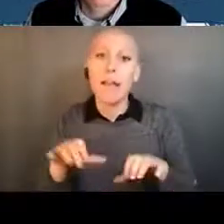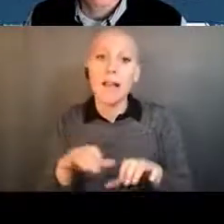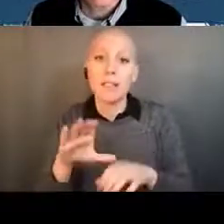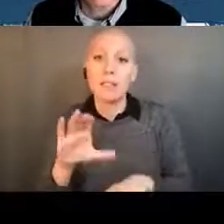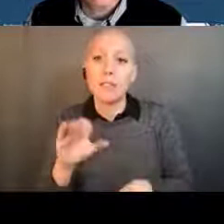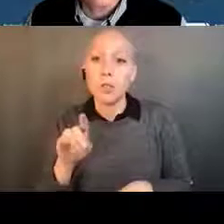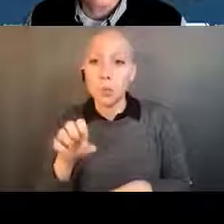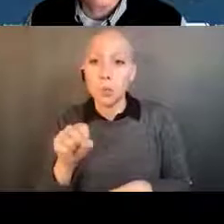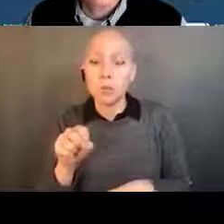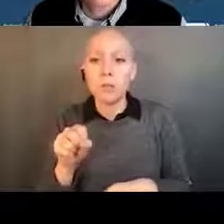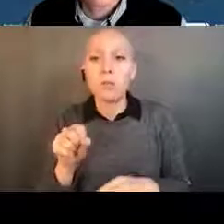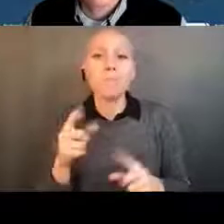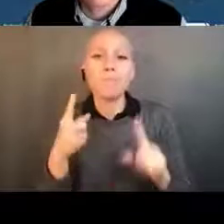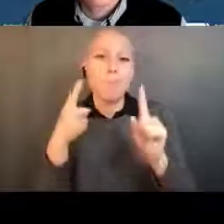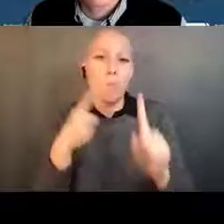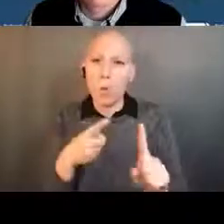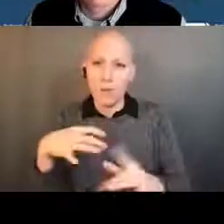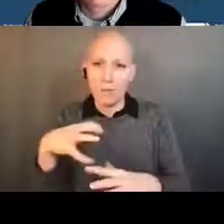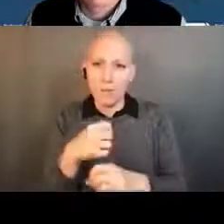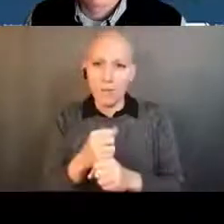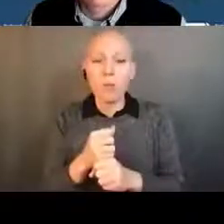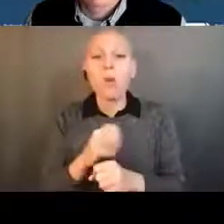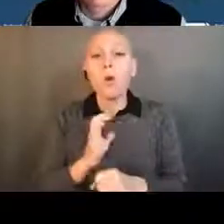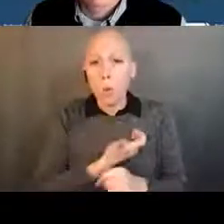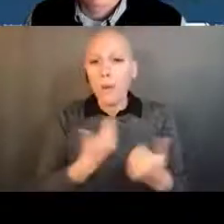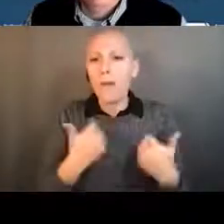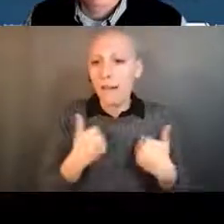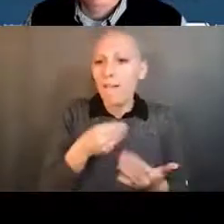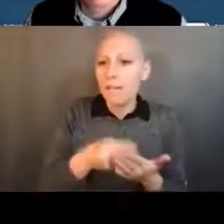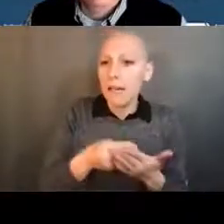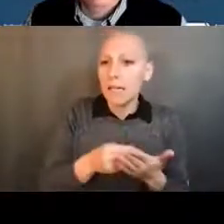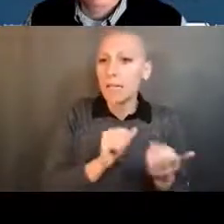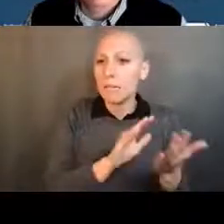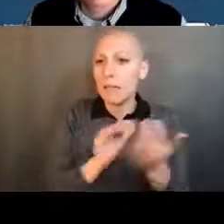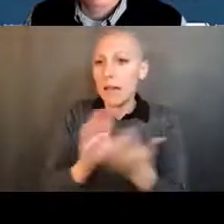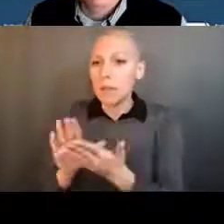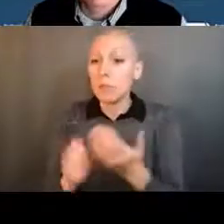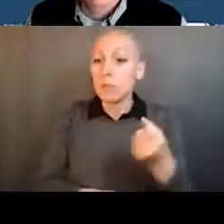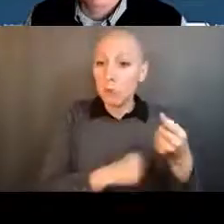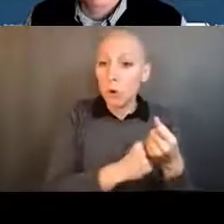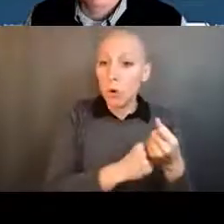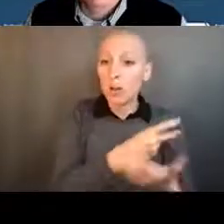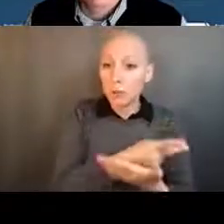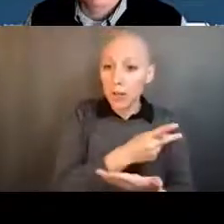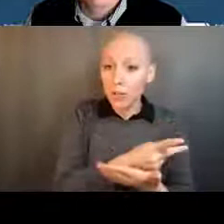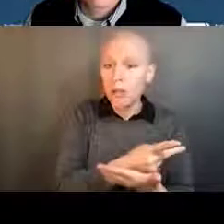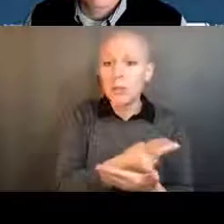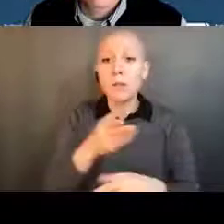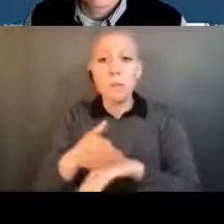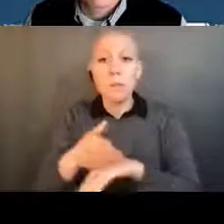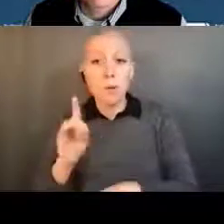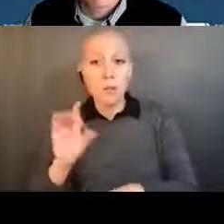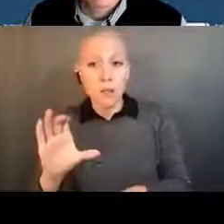that we have funding mechanisms to support graduate students, post-docs and really any researcher